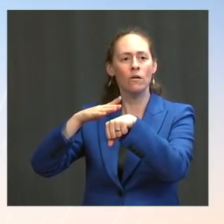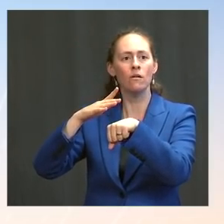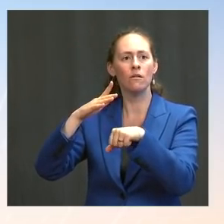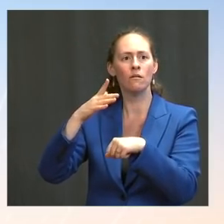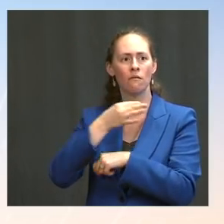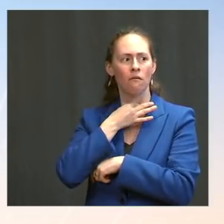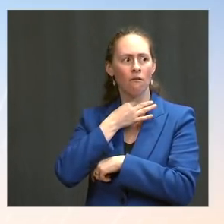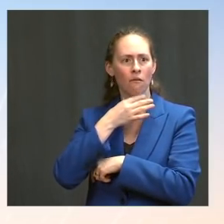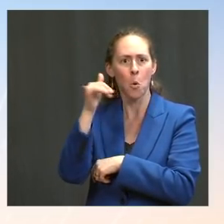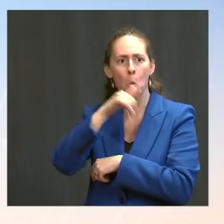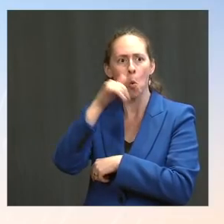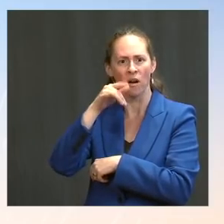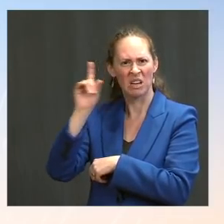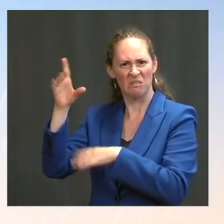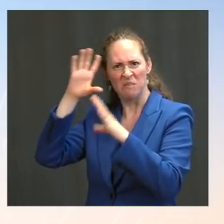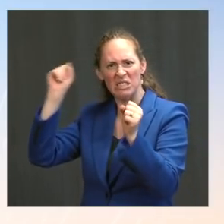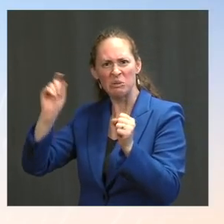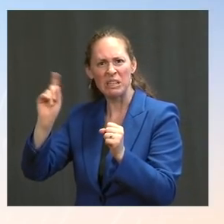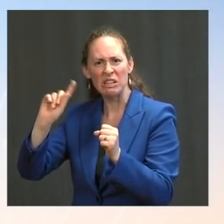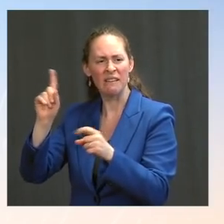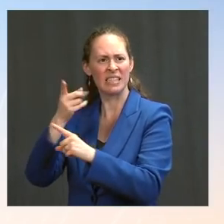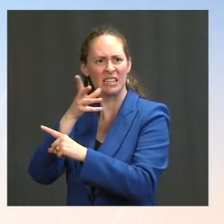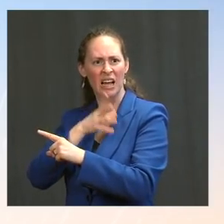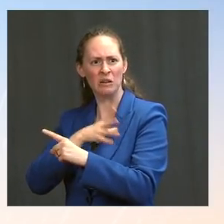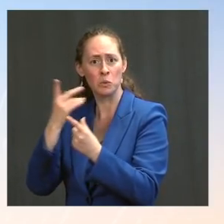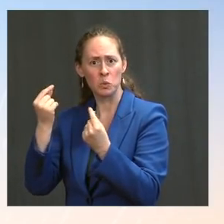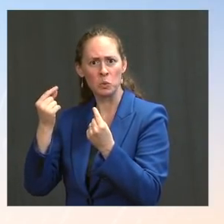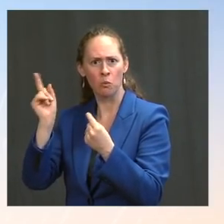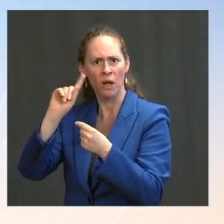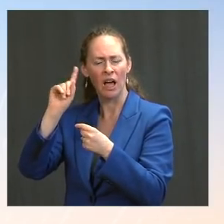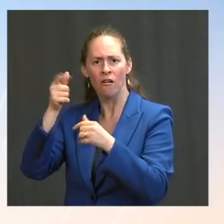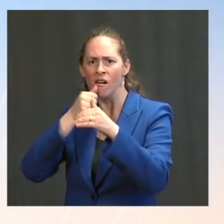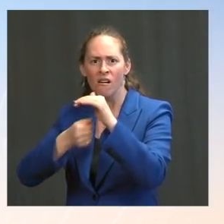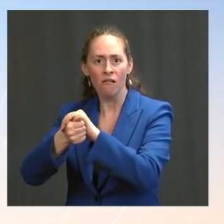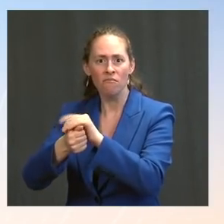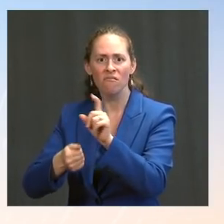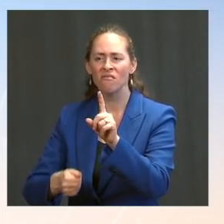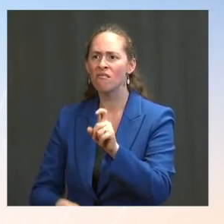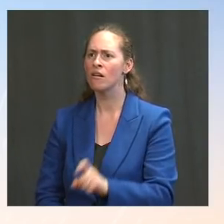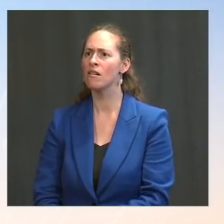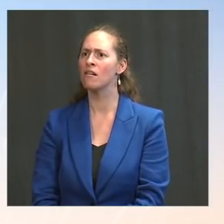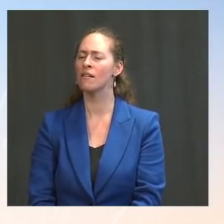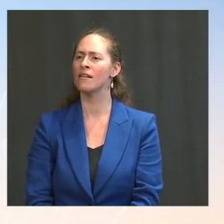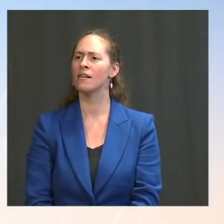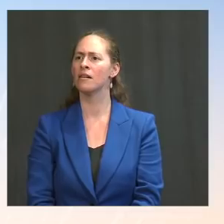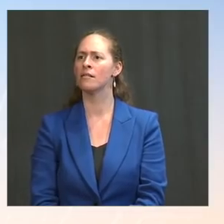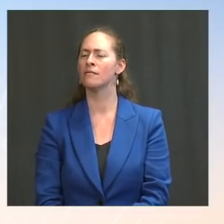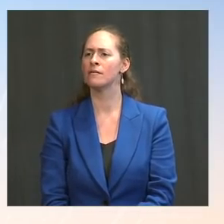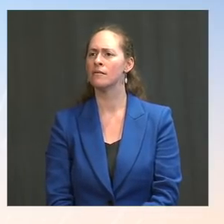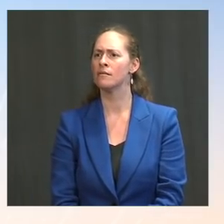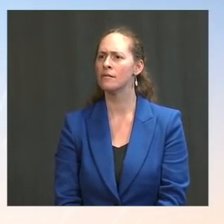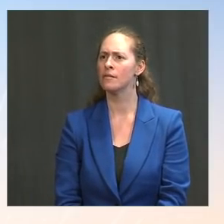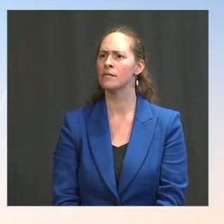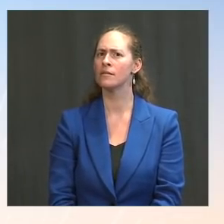I don't know if they were back from their trip yet or if they were arriving shortly back from their trip -- they were here at the White House. I don't have any more details on whether they were moved. The Press: Would you follow up for us, possibly,